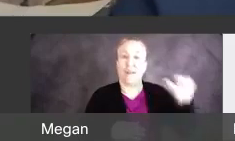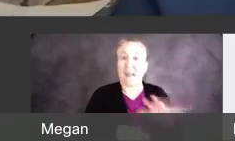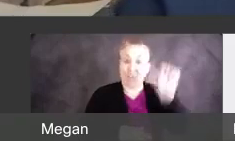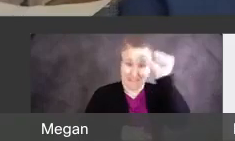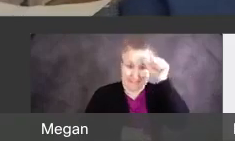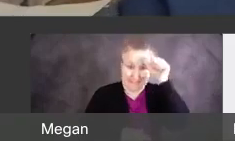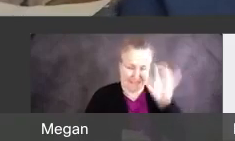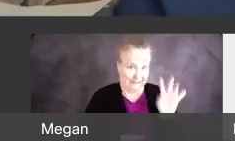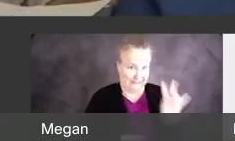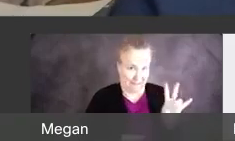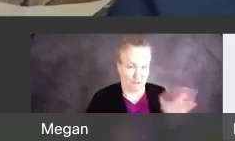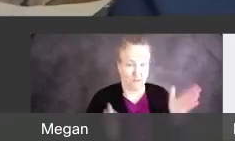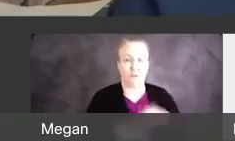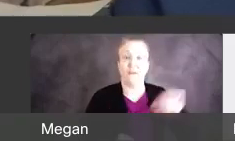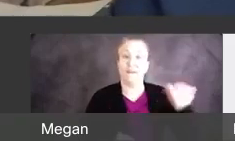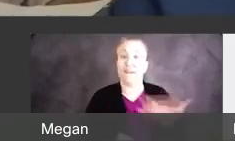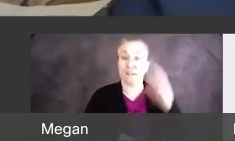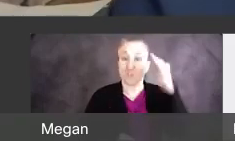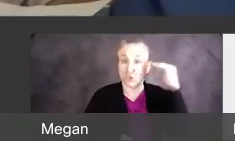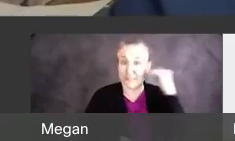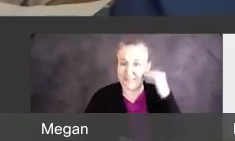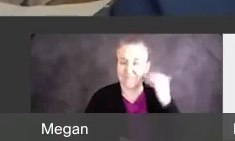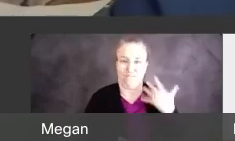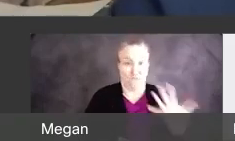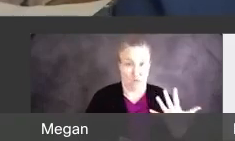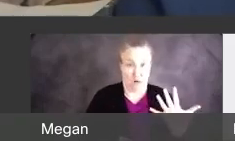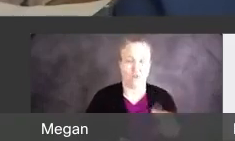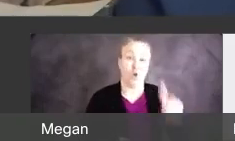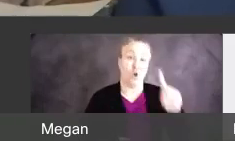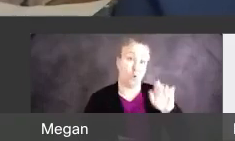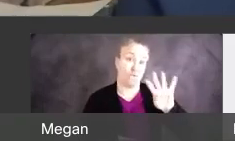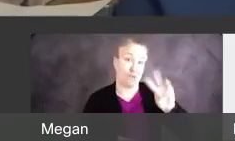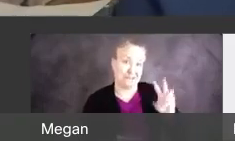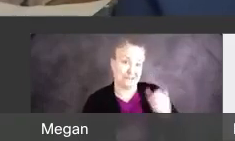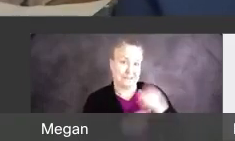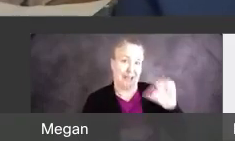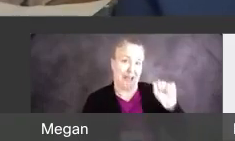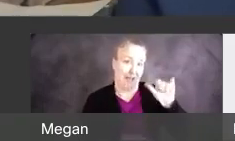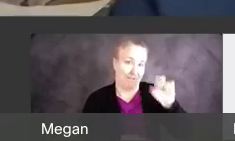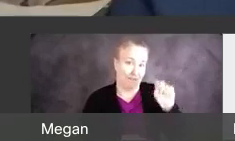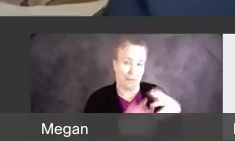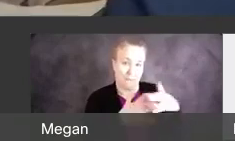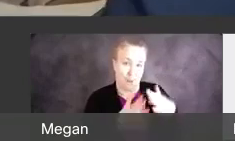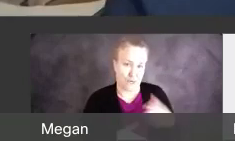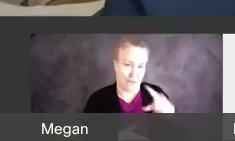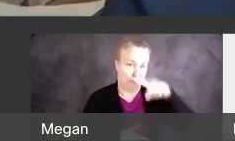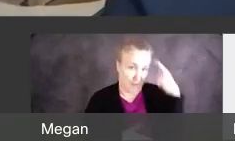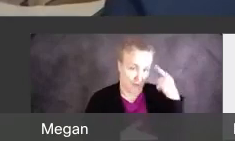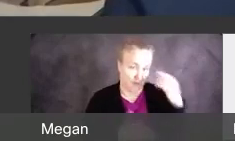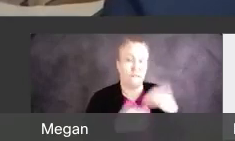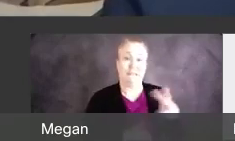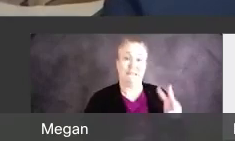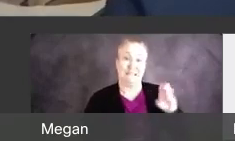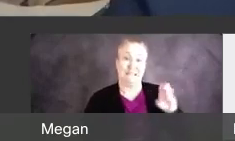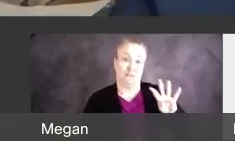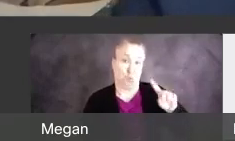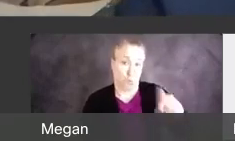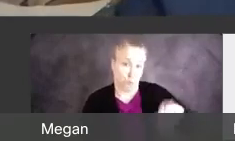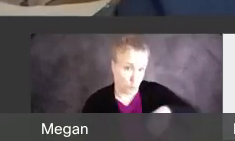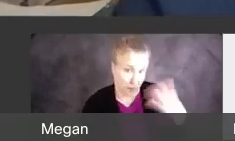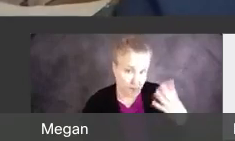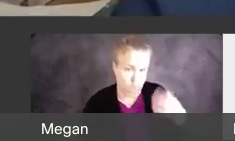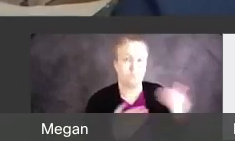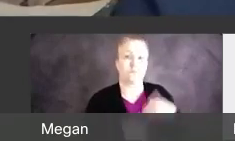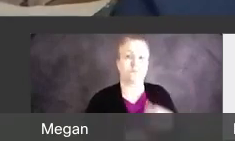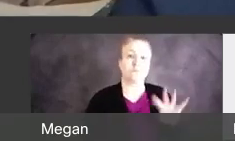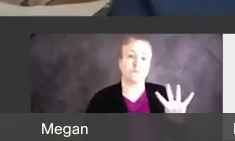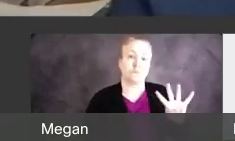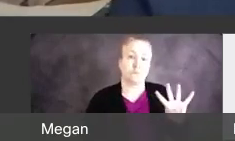five Asian Korean, 146 African American or black, 641 white, and 400 unknown.